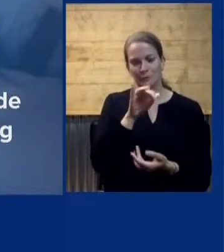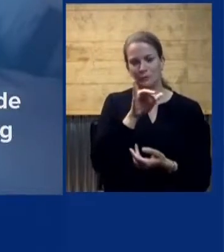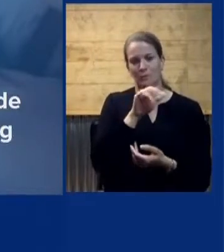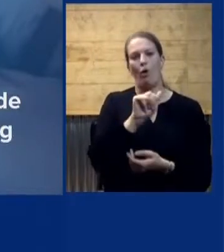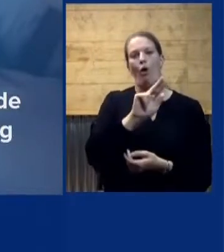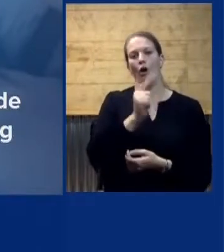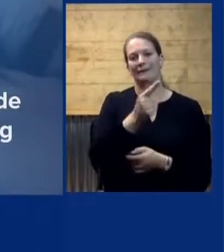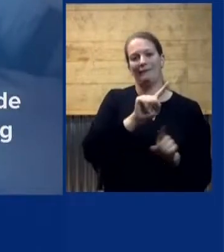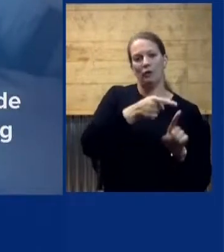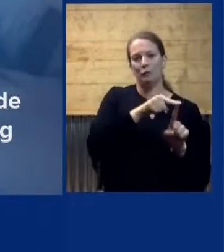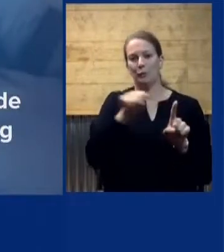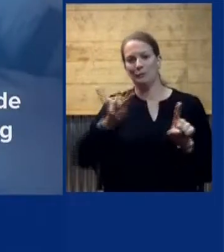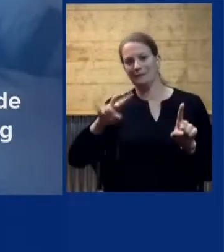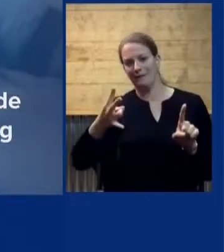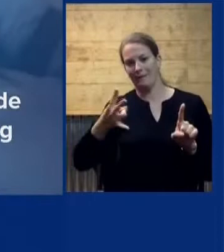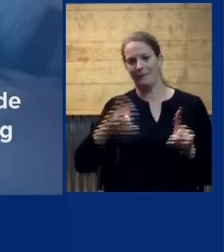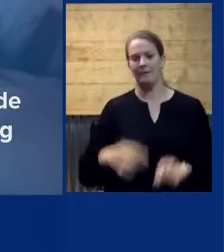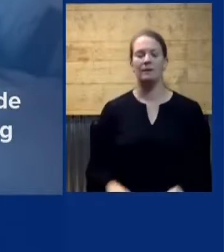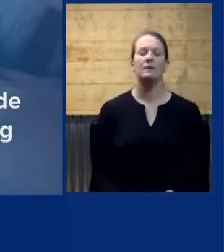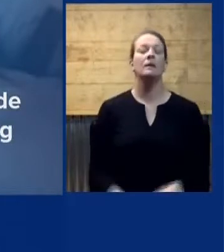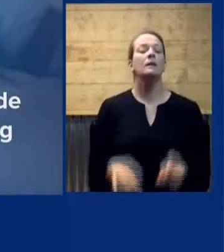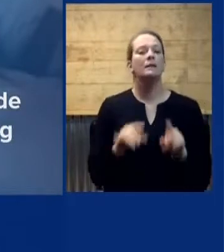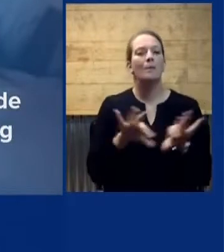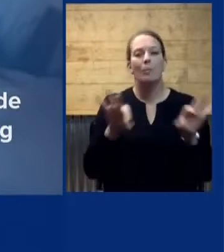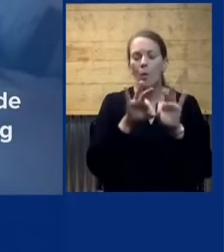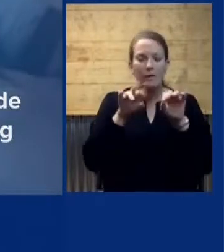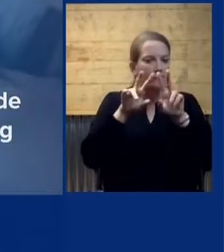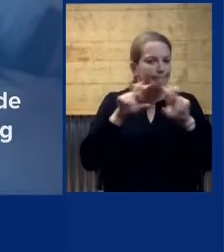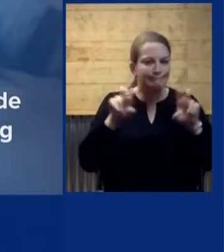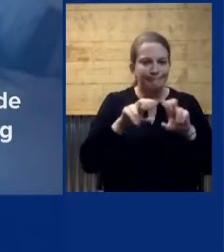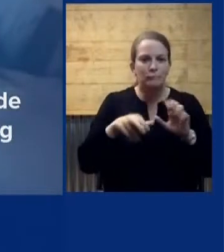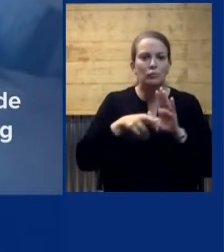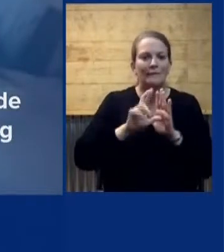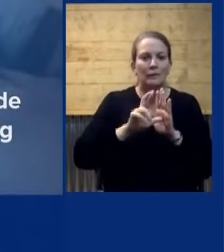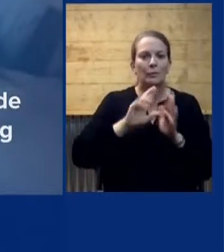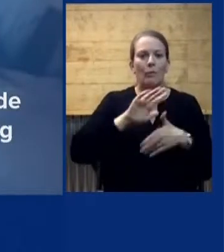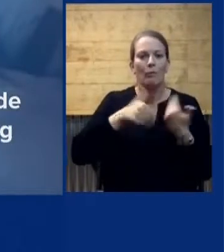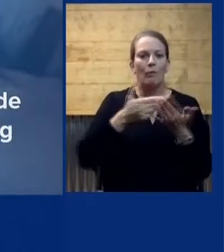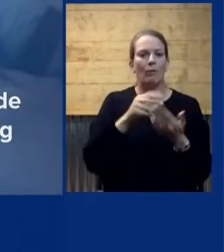ANNOUNCE A DECISION ON WHETHER OR NOT THE SCHOOLS REOPEN. WE WANT TO MAKE THAT DECISION